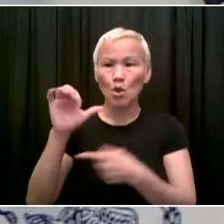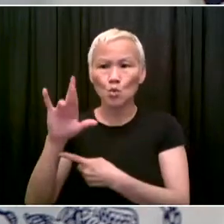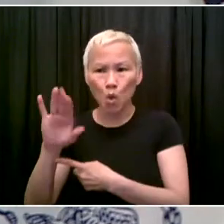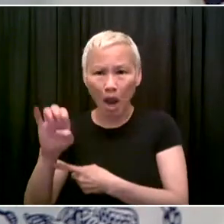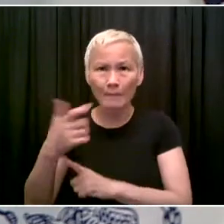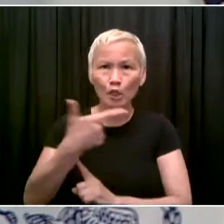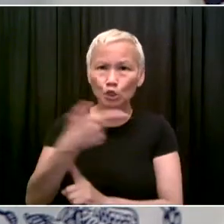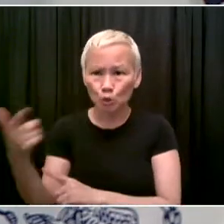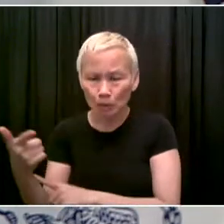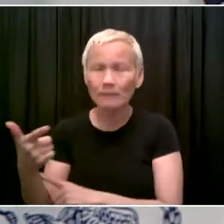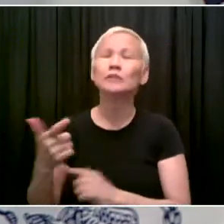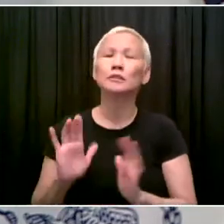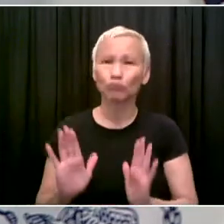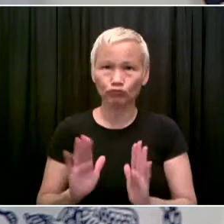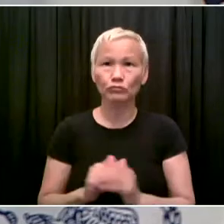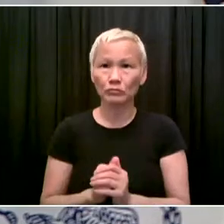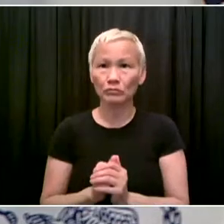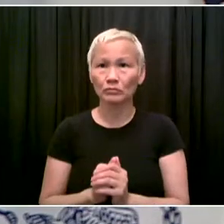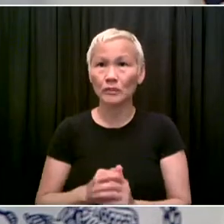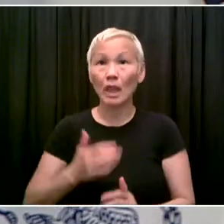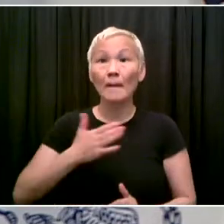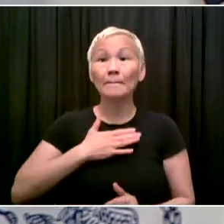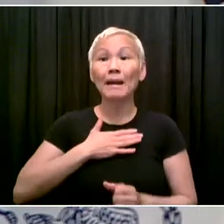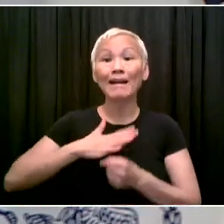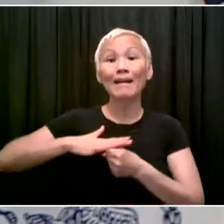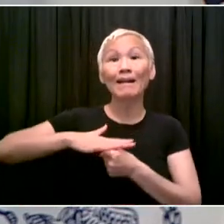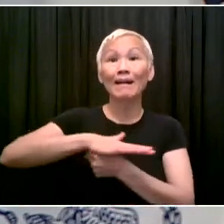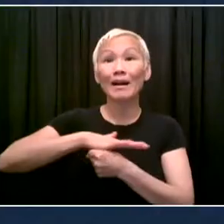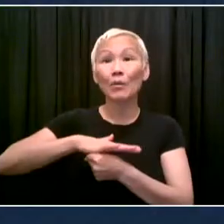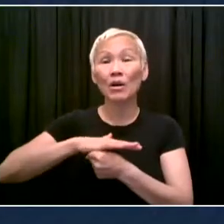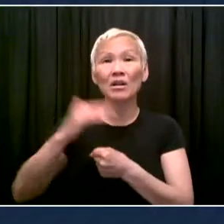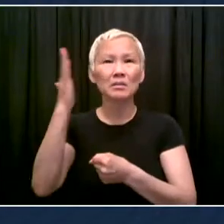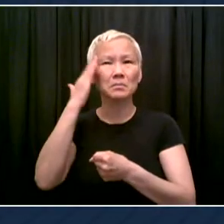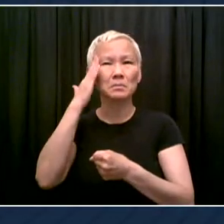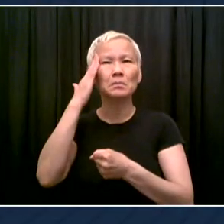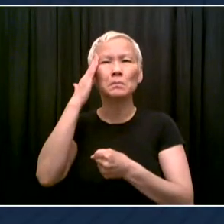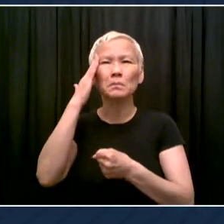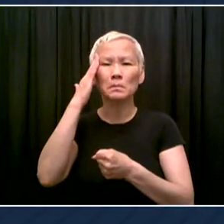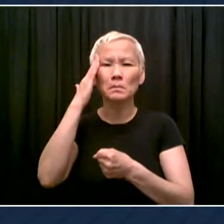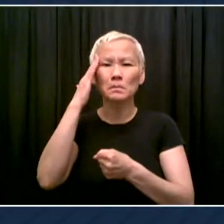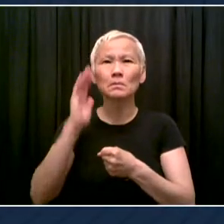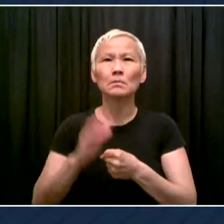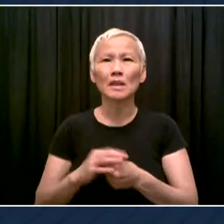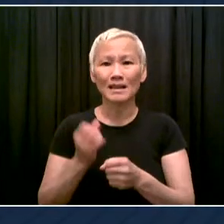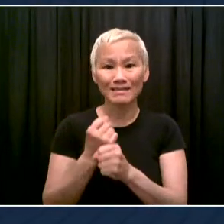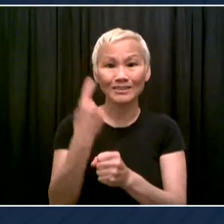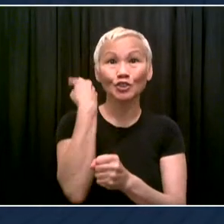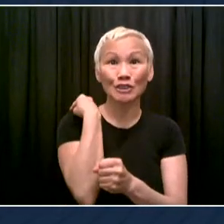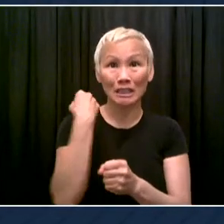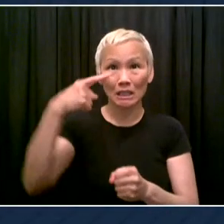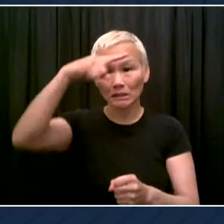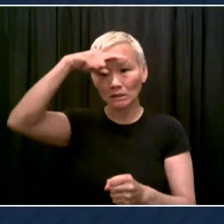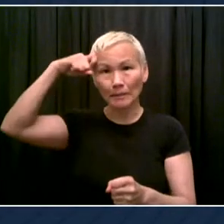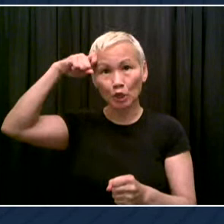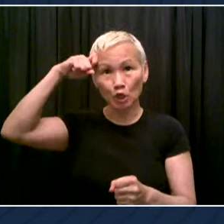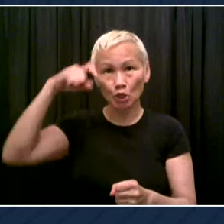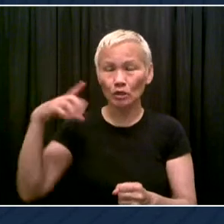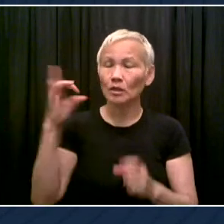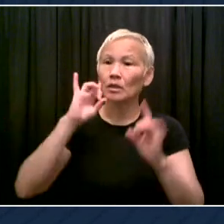TDO OO TBRING DOWN GUN VIOLENCE AND MAKE OUR CITIES SAFE FOR EVERYONE.